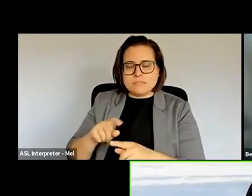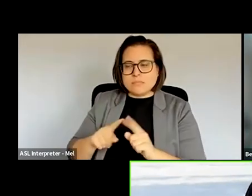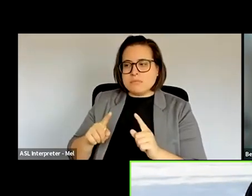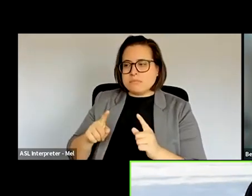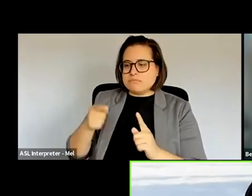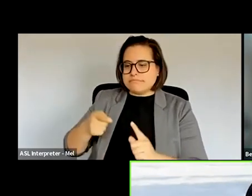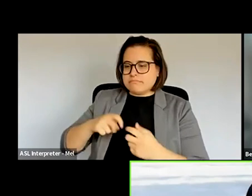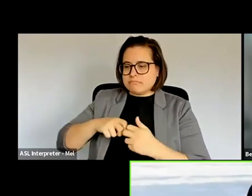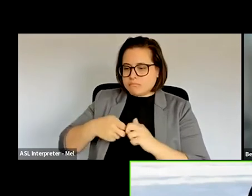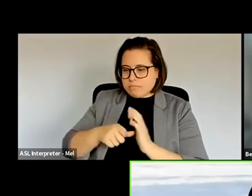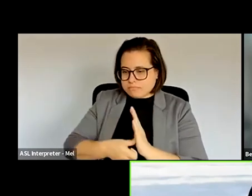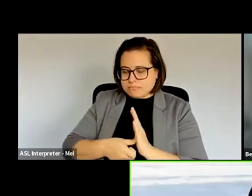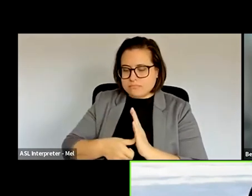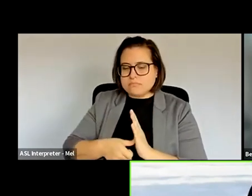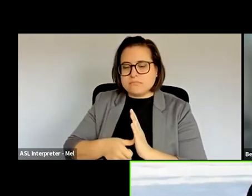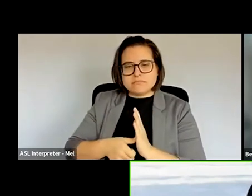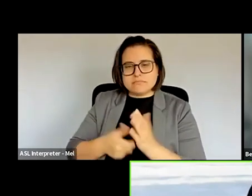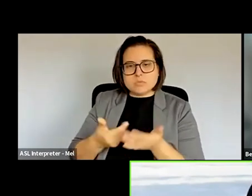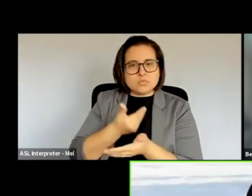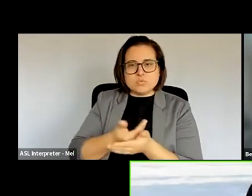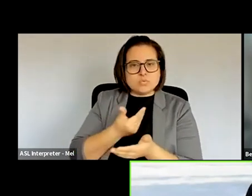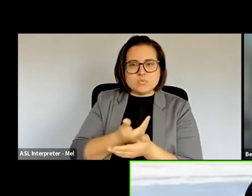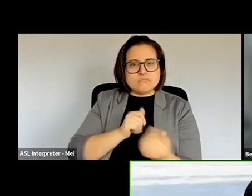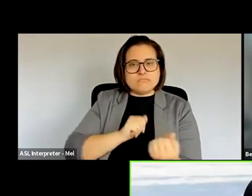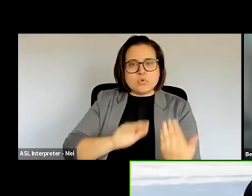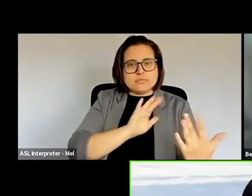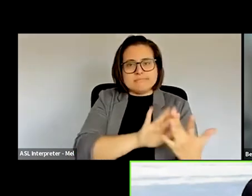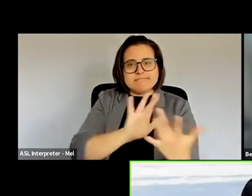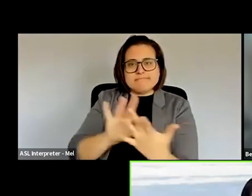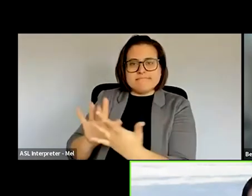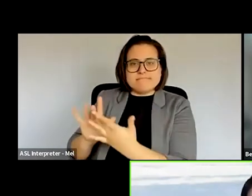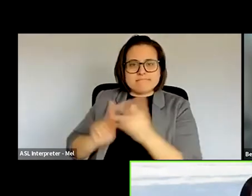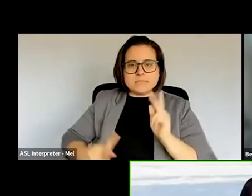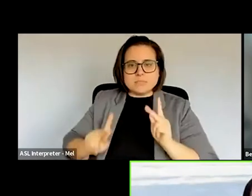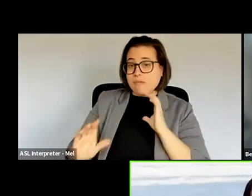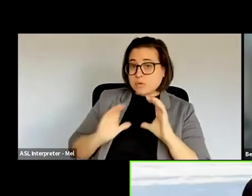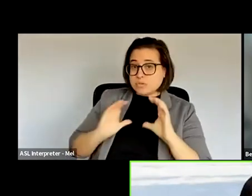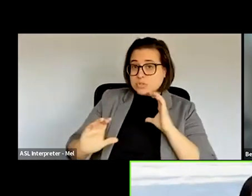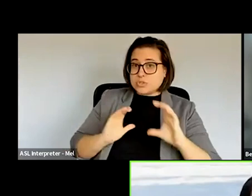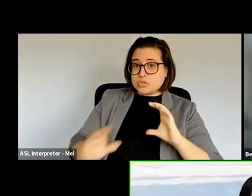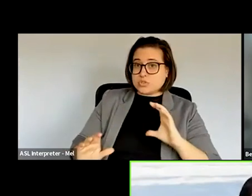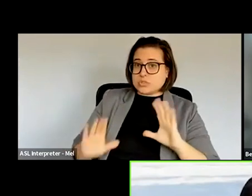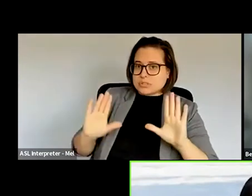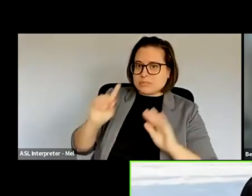fact that there are new ways of reaching people. Conversations are going to be big and we have to